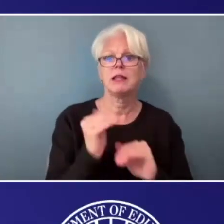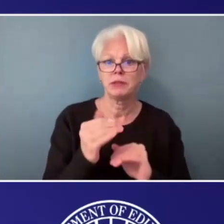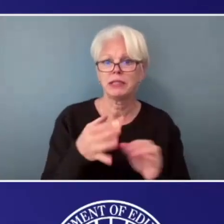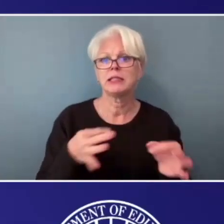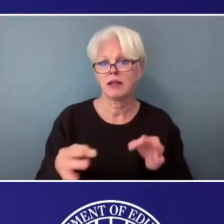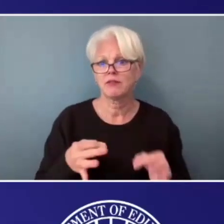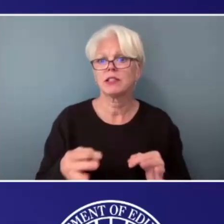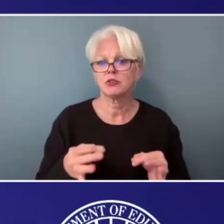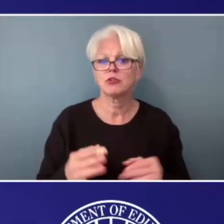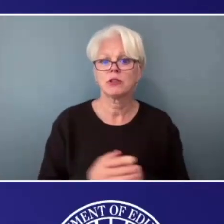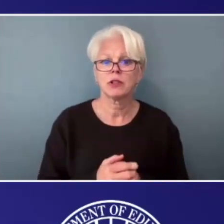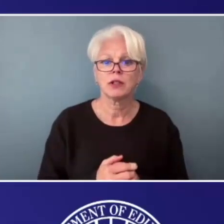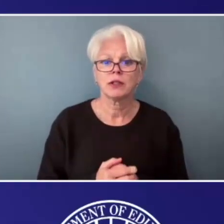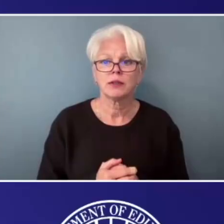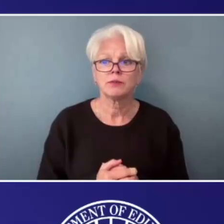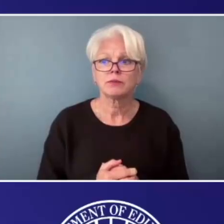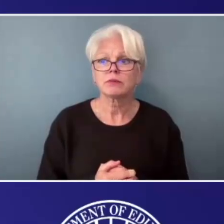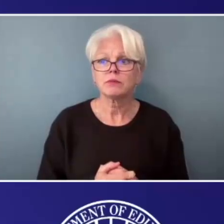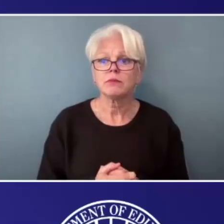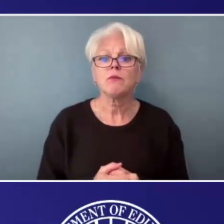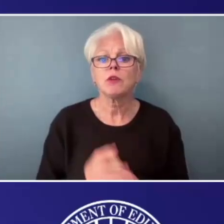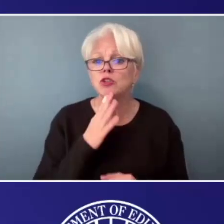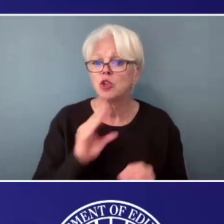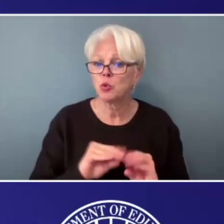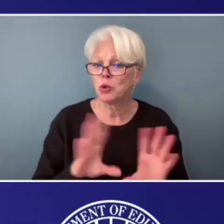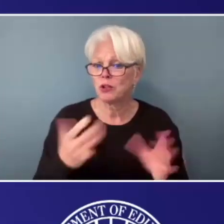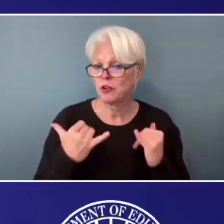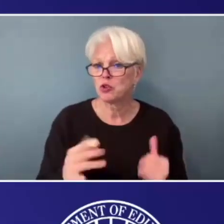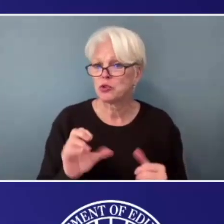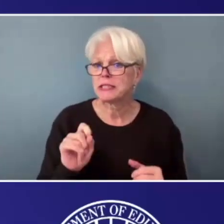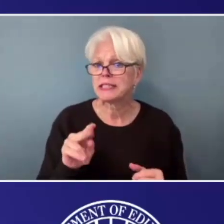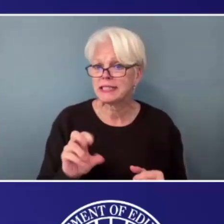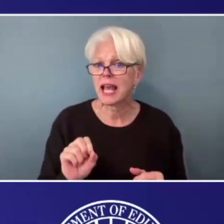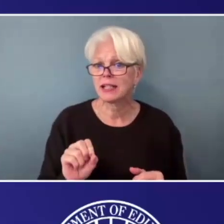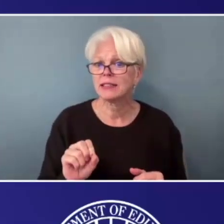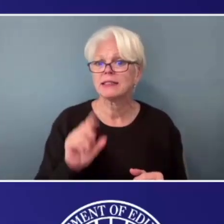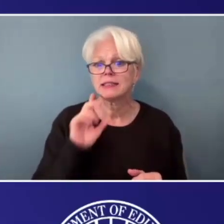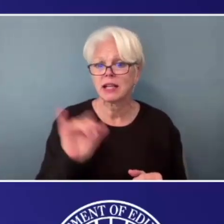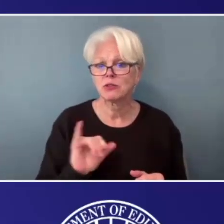So to clarify the current status of this, it sounds as if the Department continues to